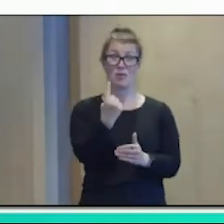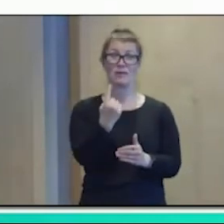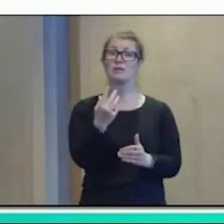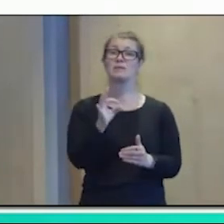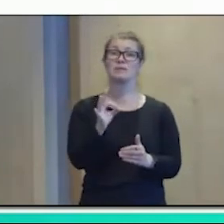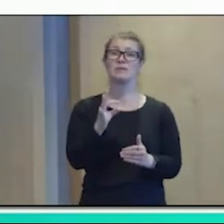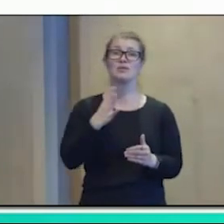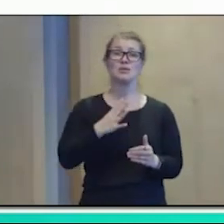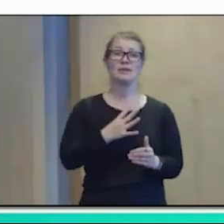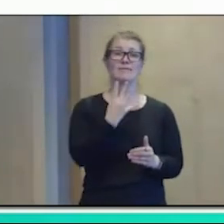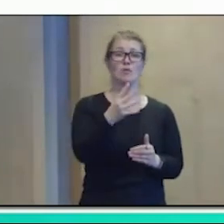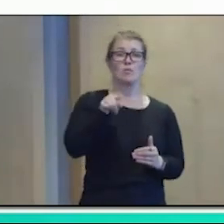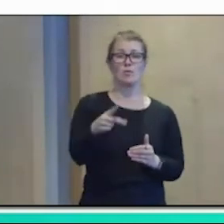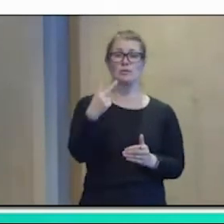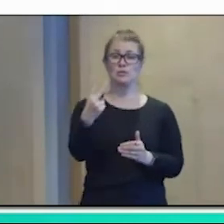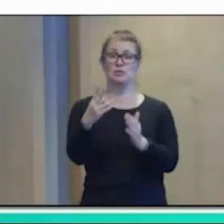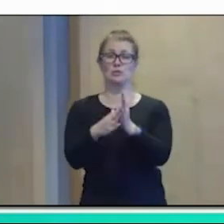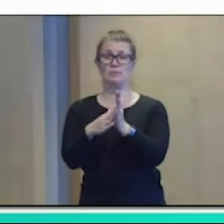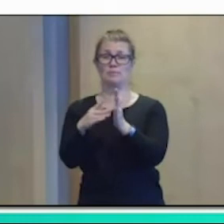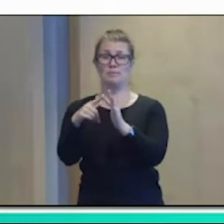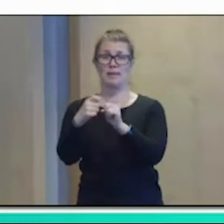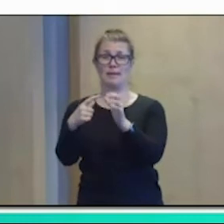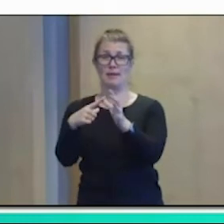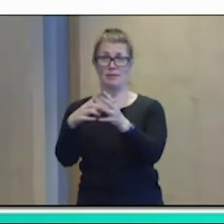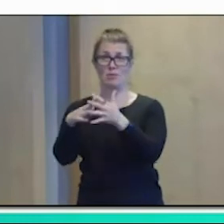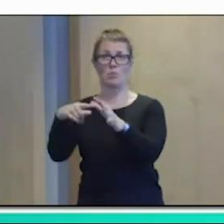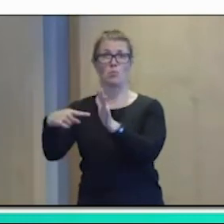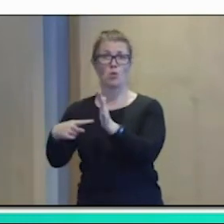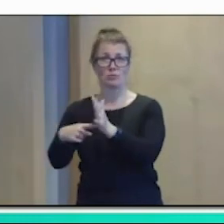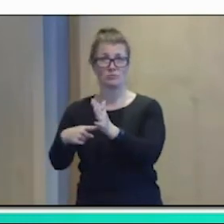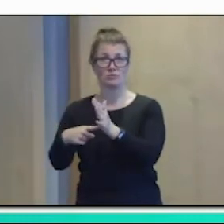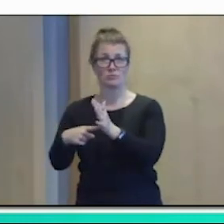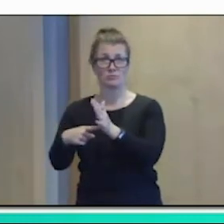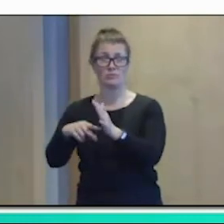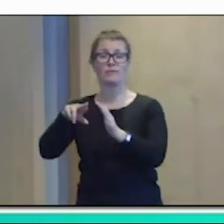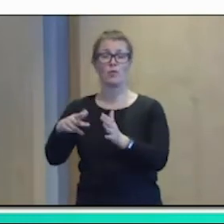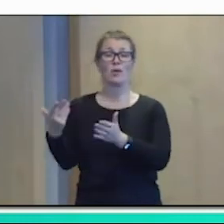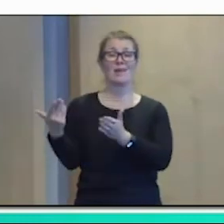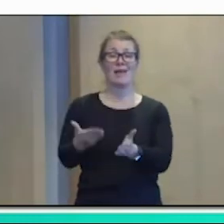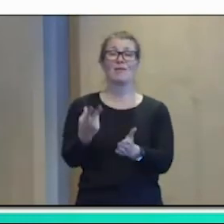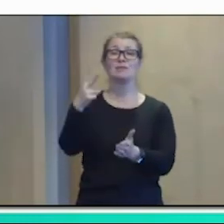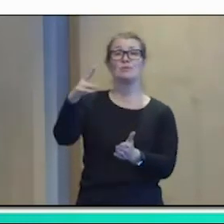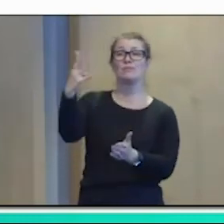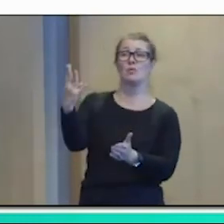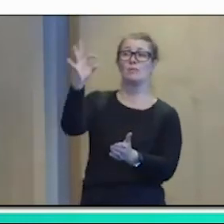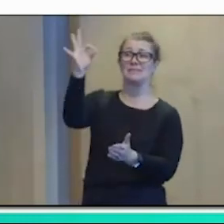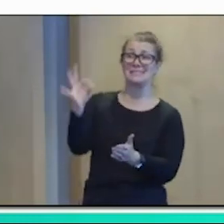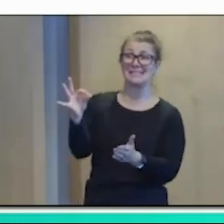megawatts of battery to deliver one megawatt to allow for that 24% response rate. That's roughly